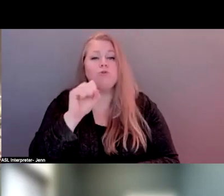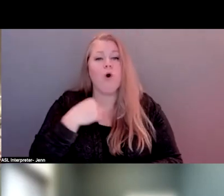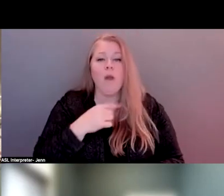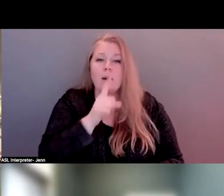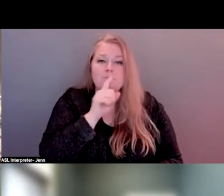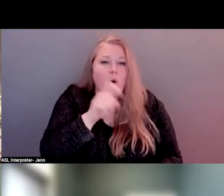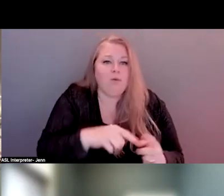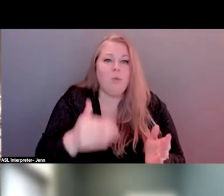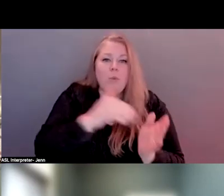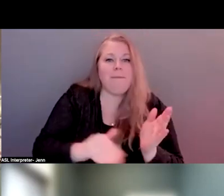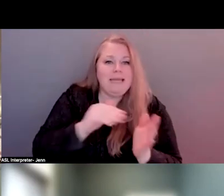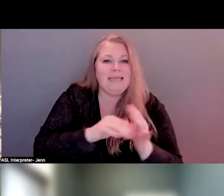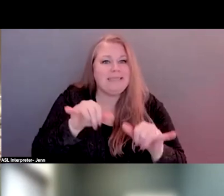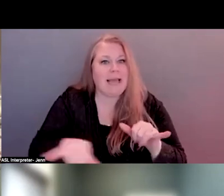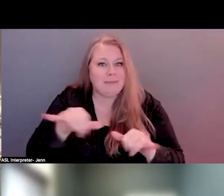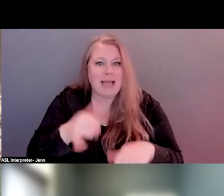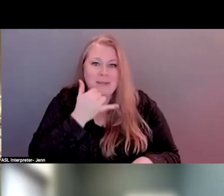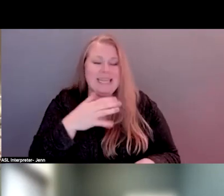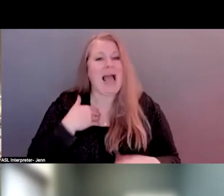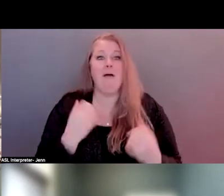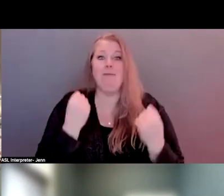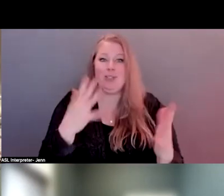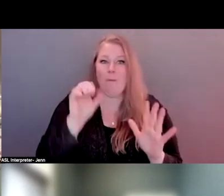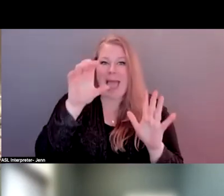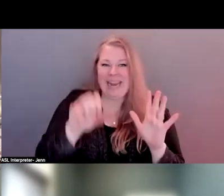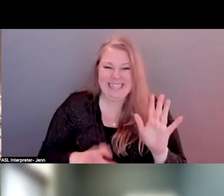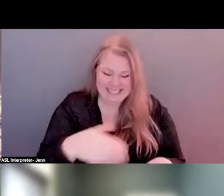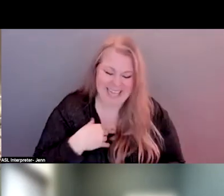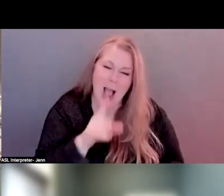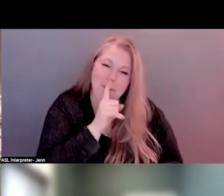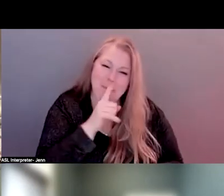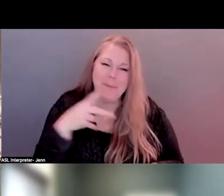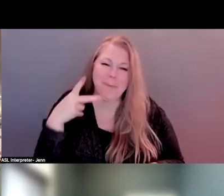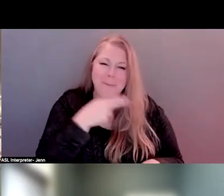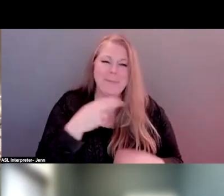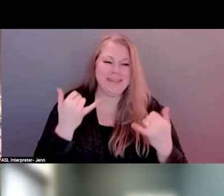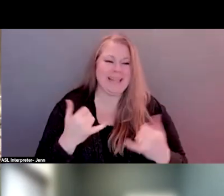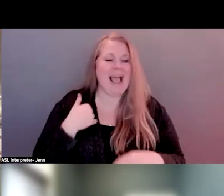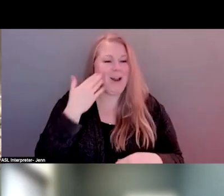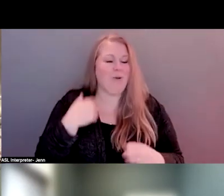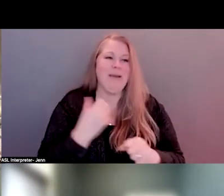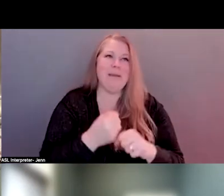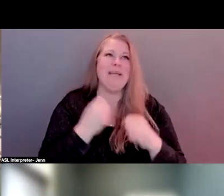the same mistakes. I have so many that you won't believe it Because we have made so many mistakes in these 5 years